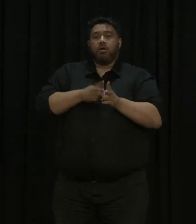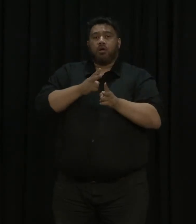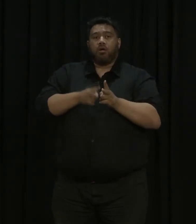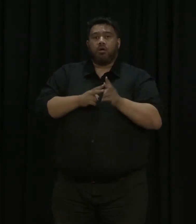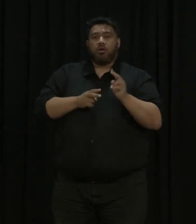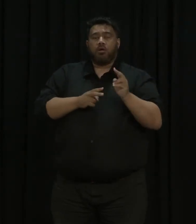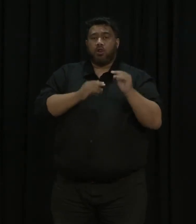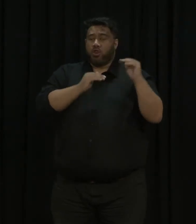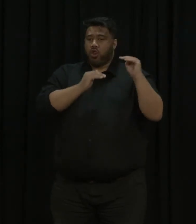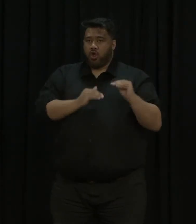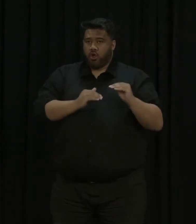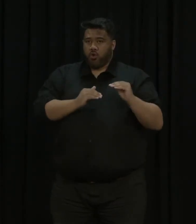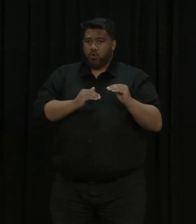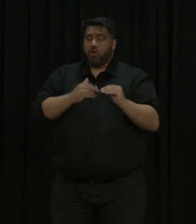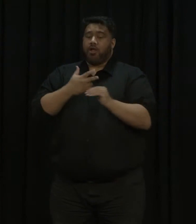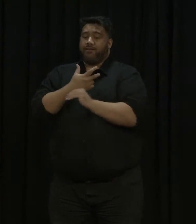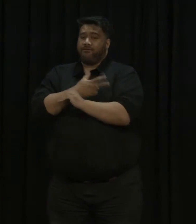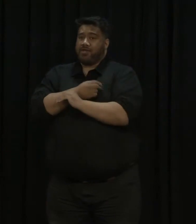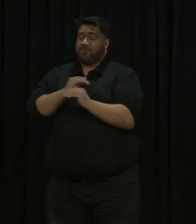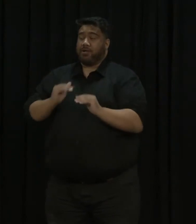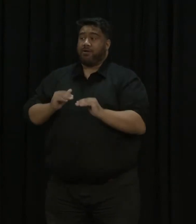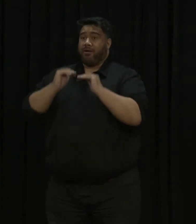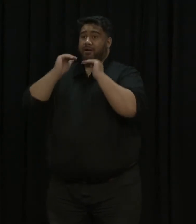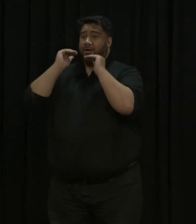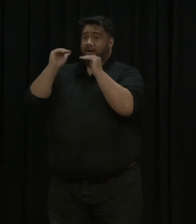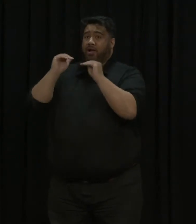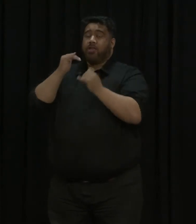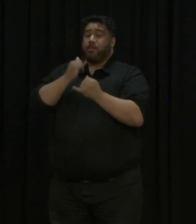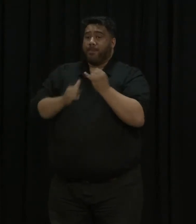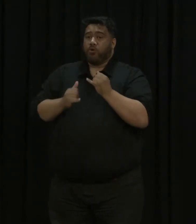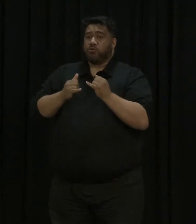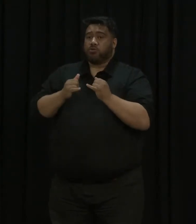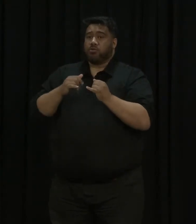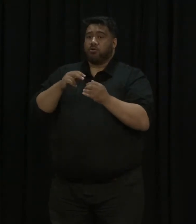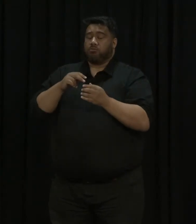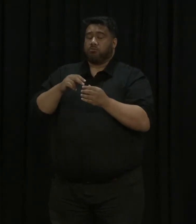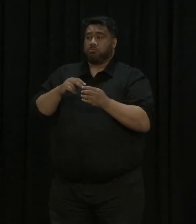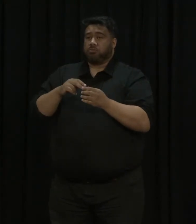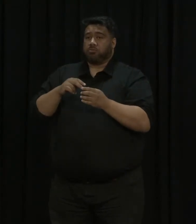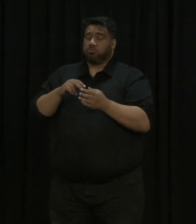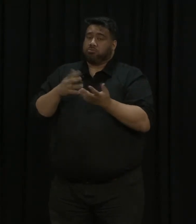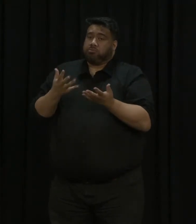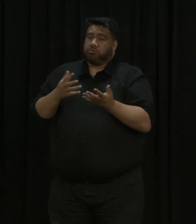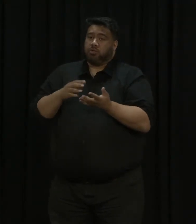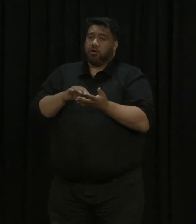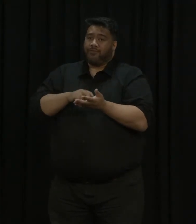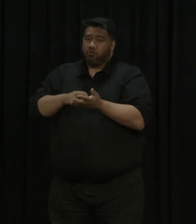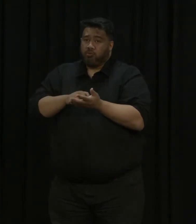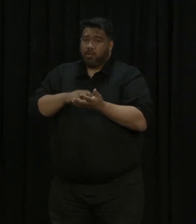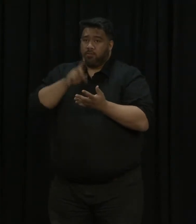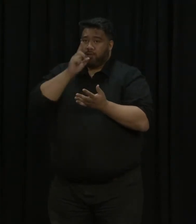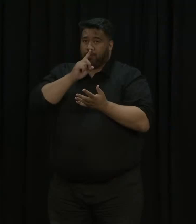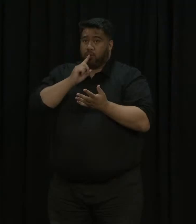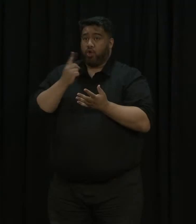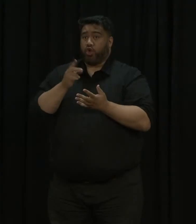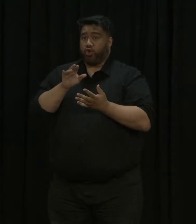current outbreak we are dealing with across Auckland, we have had a low hospitalisation rate